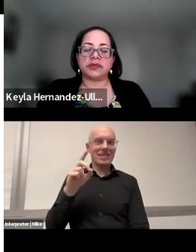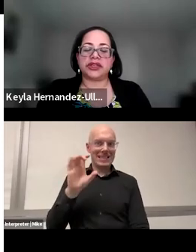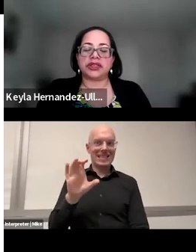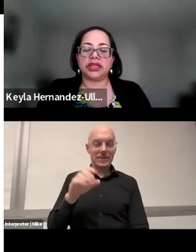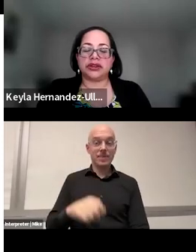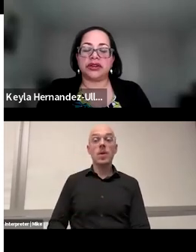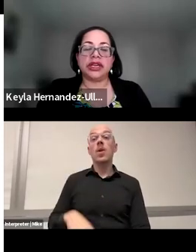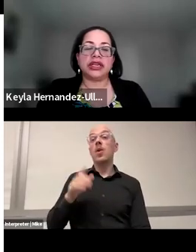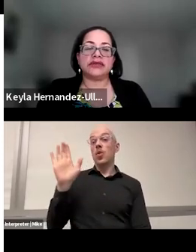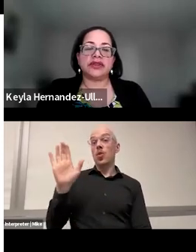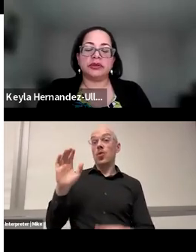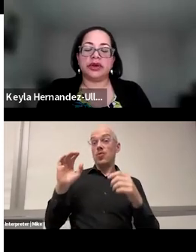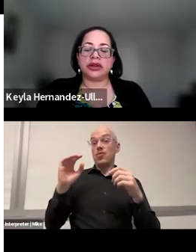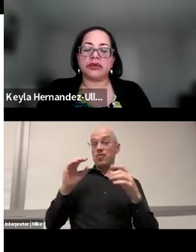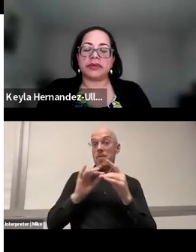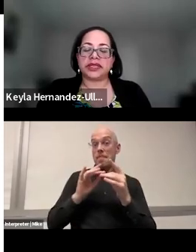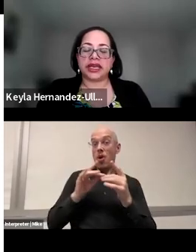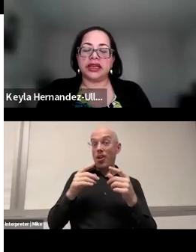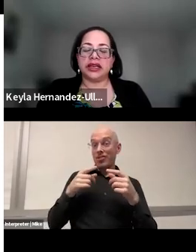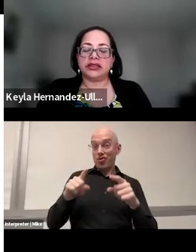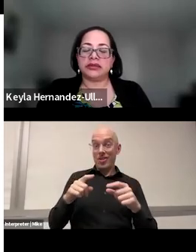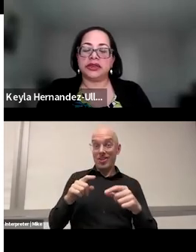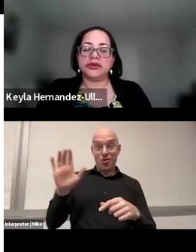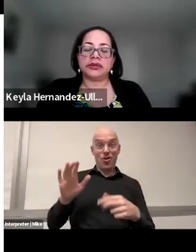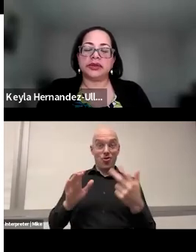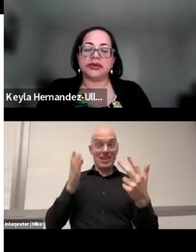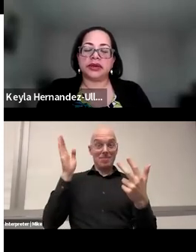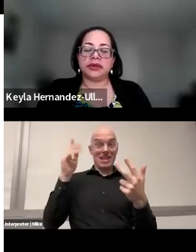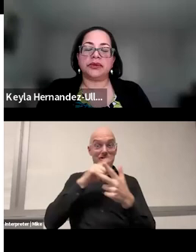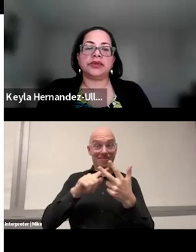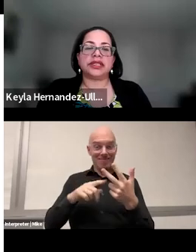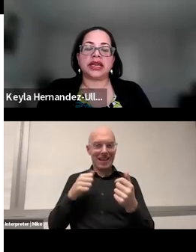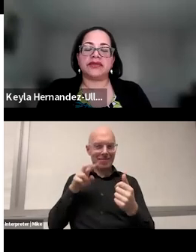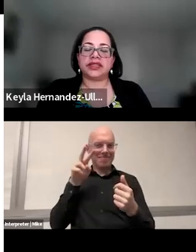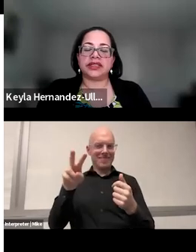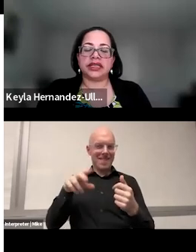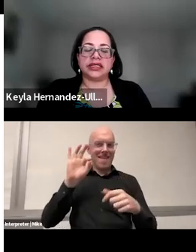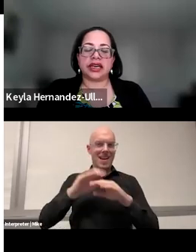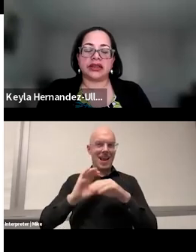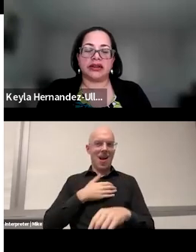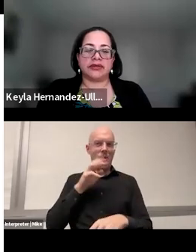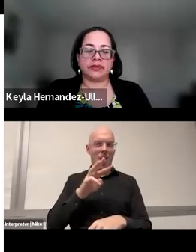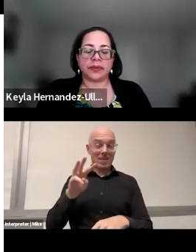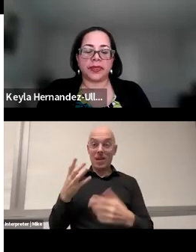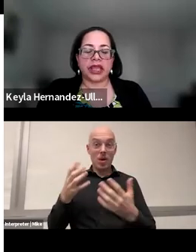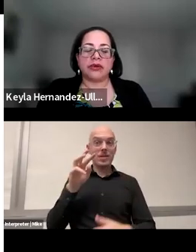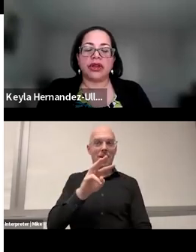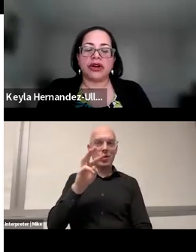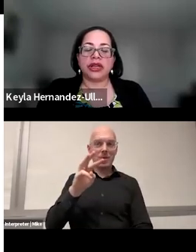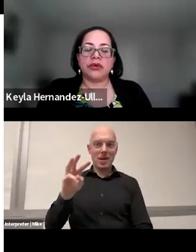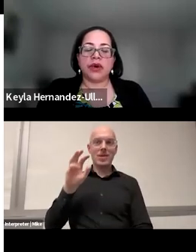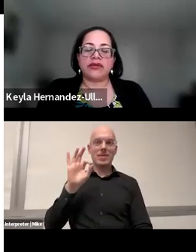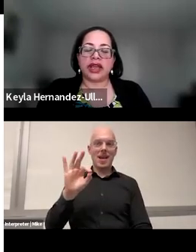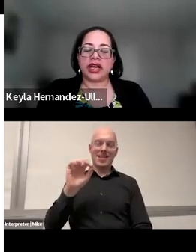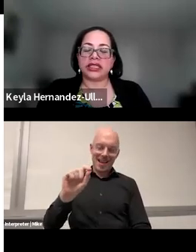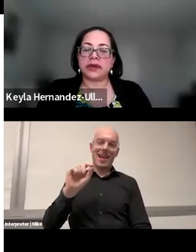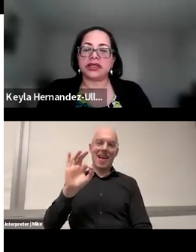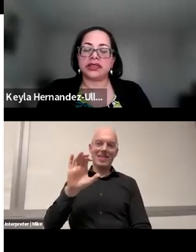Keyla Hernandez-Ulloa: The Chairwoman's remarks for the 3 speeches mentioned here is available on our website, Www. Dot, Fcc. Gov.